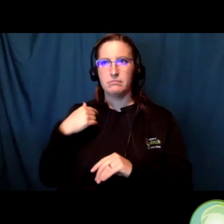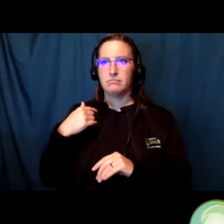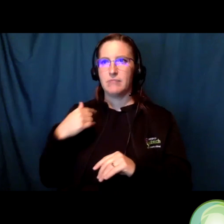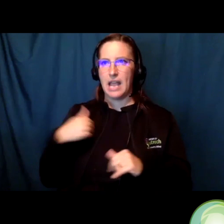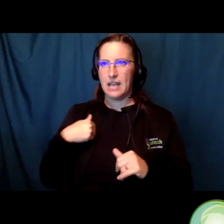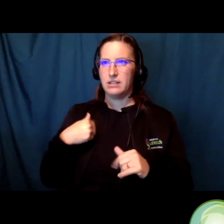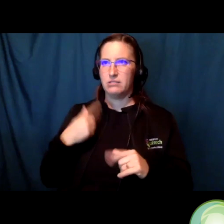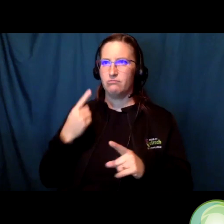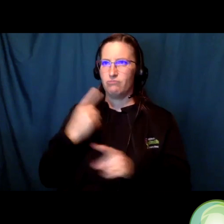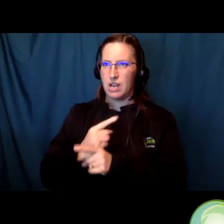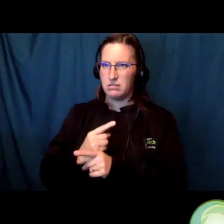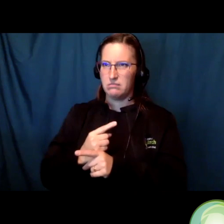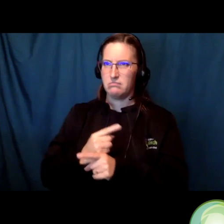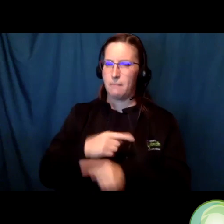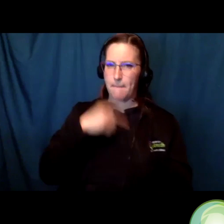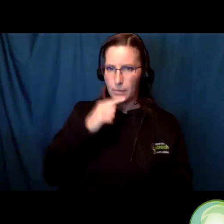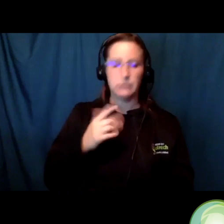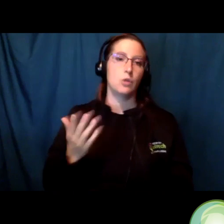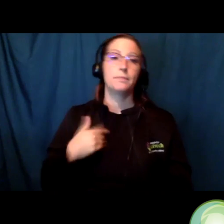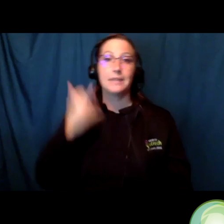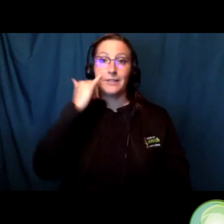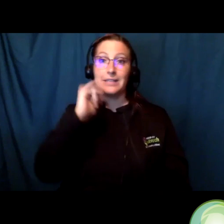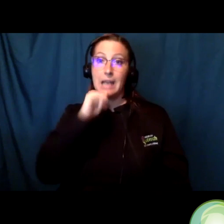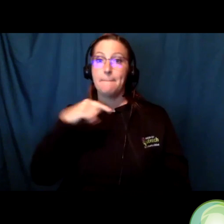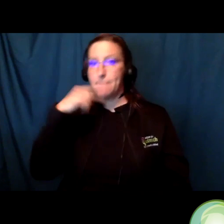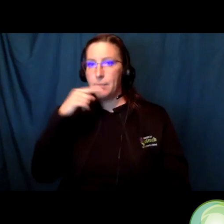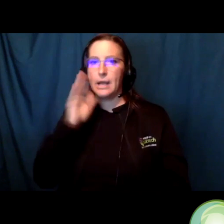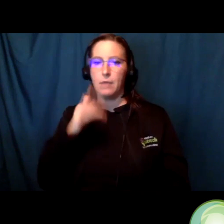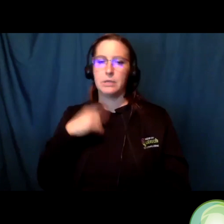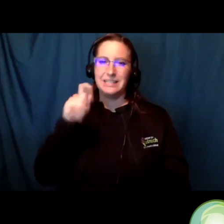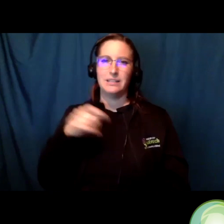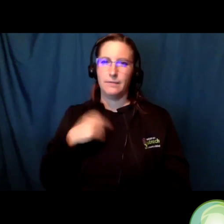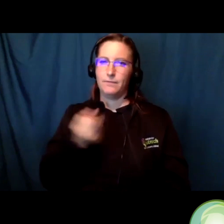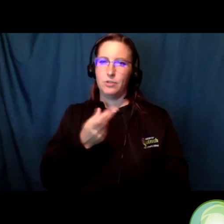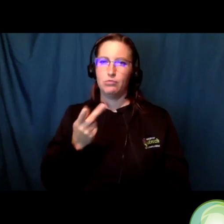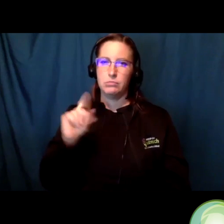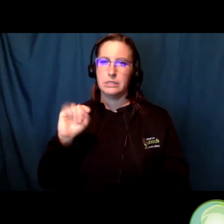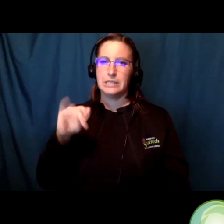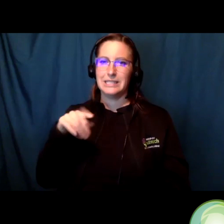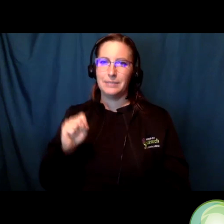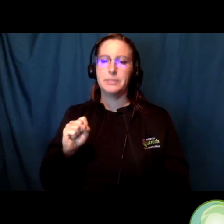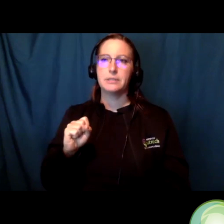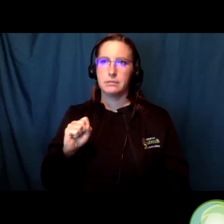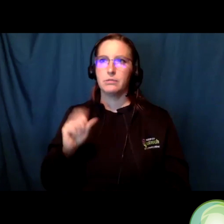public ..so if it's not public I'll just need just a couple tips to make it so that others can